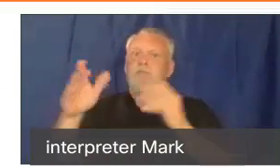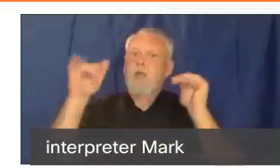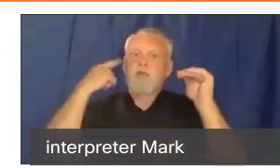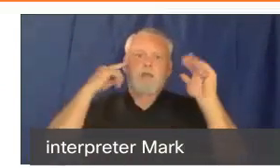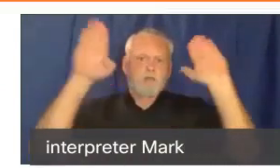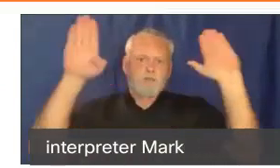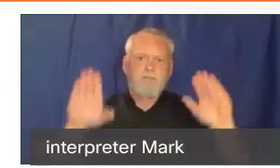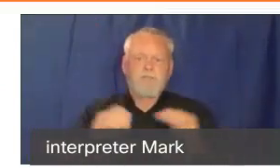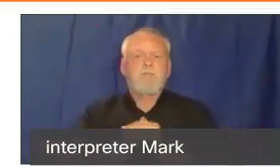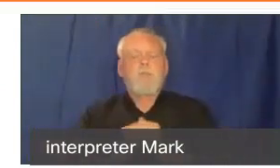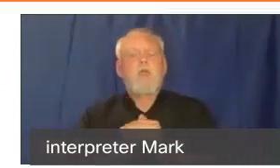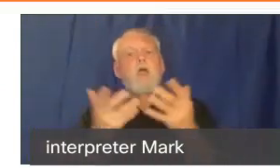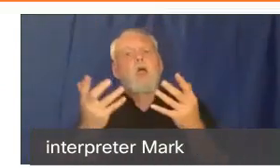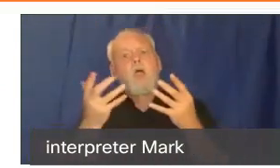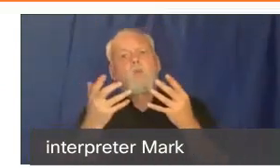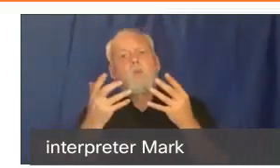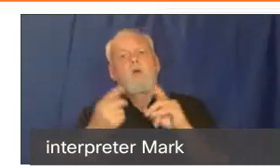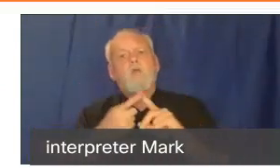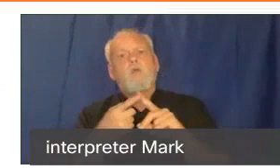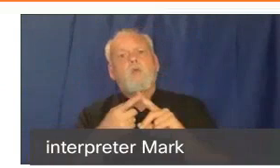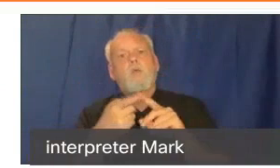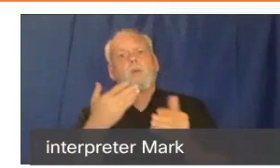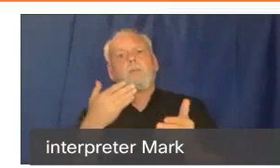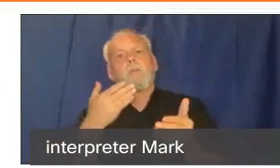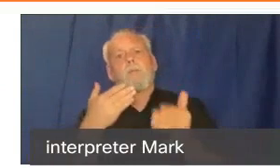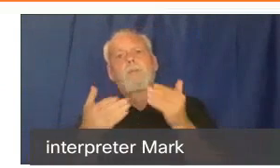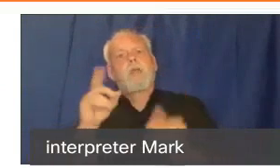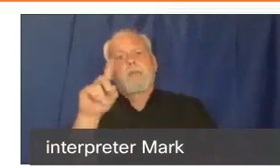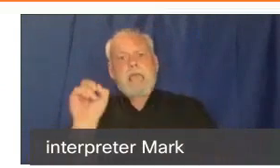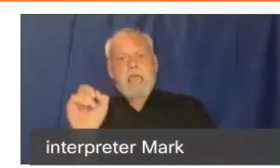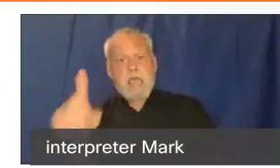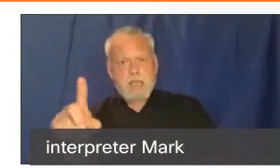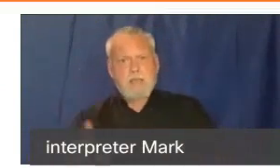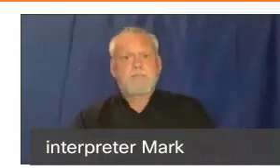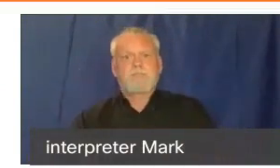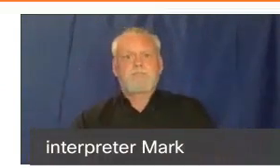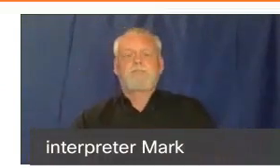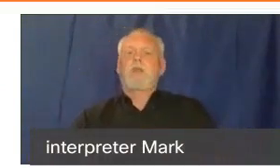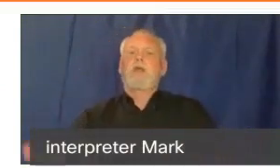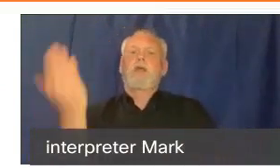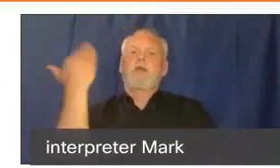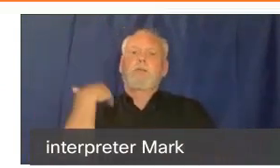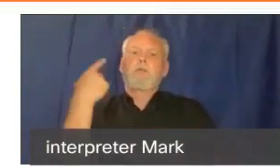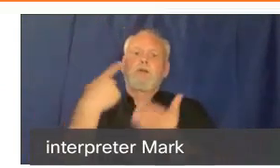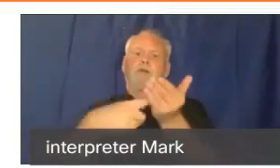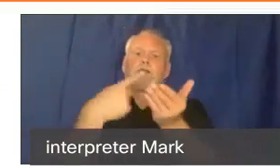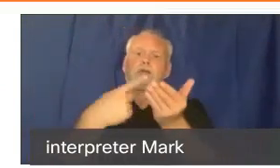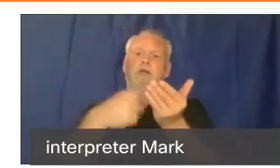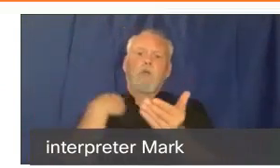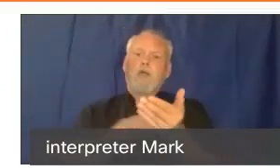I do want to maybe ask the question that in previous discussions we had talked about the possibility.